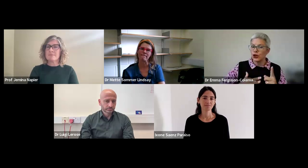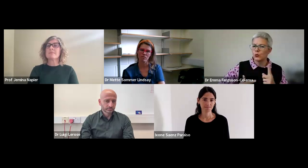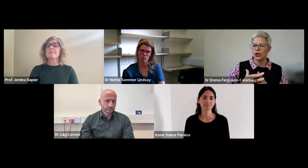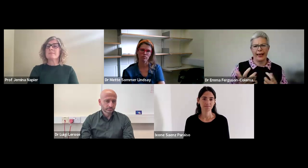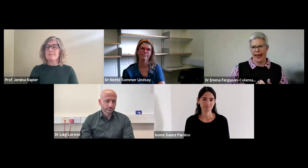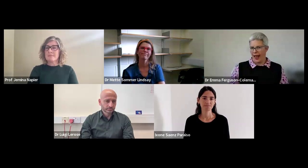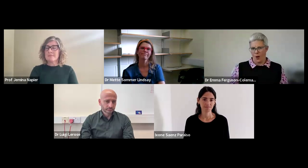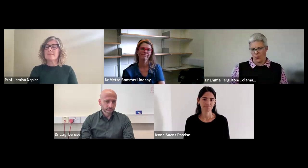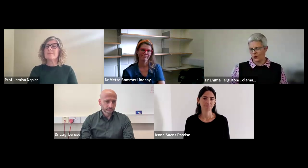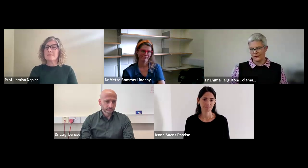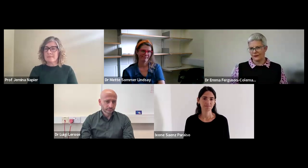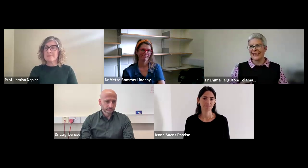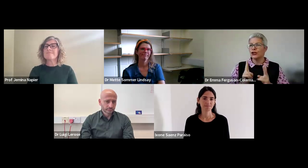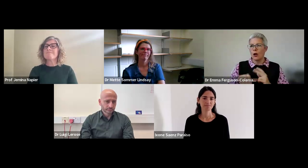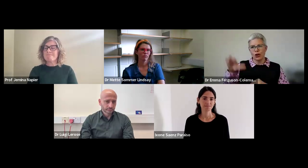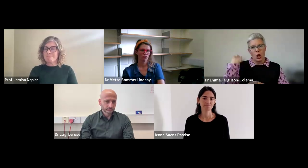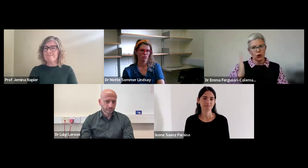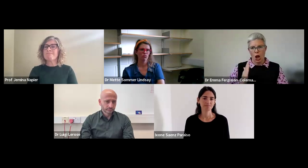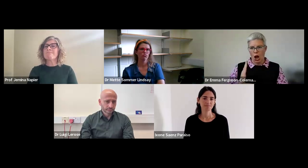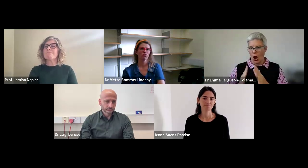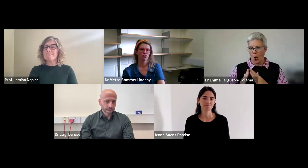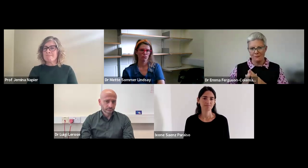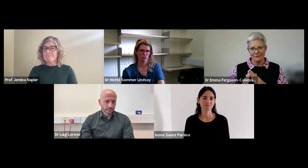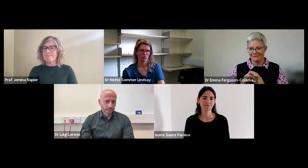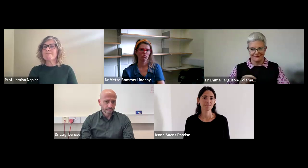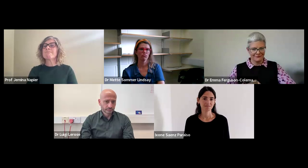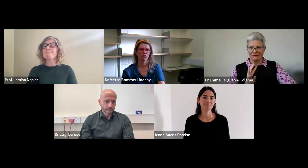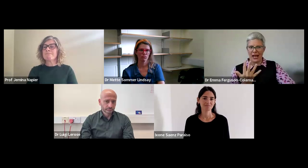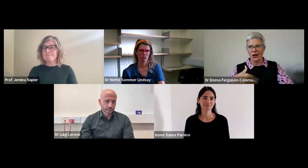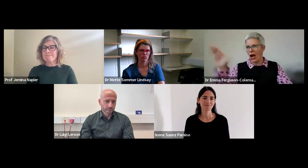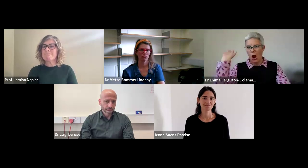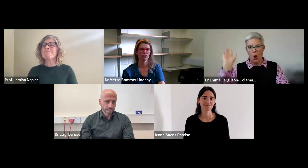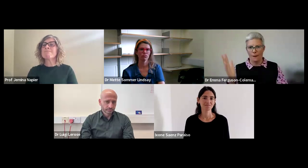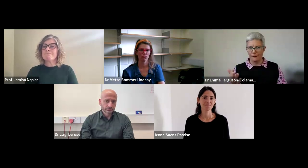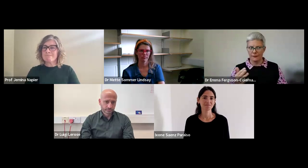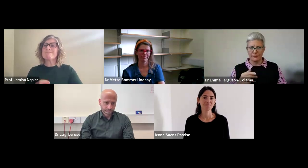how we talk to our academic colleagues in a social environment once the interpreters have gone home,